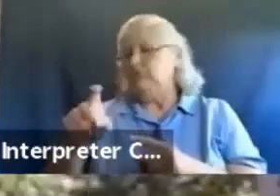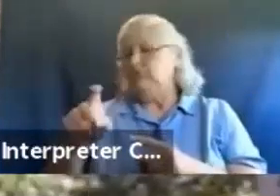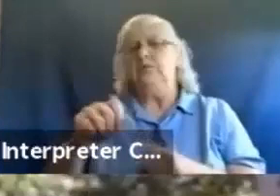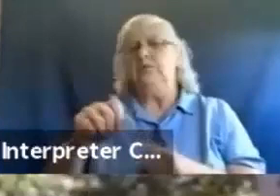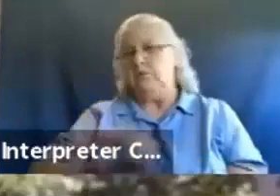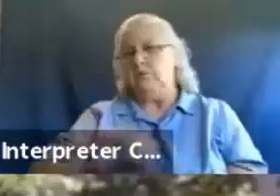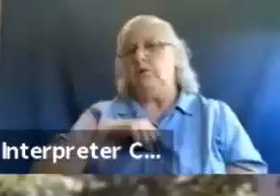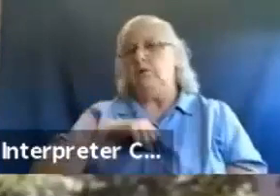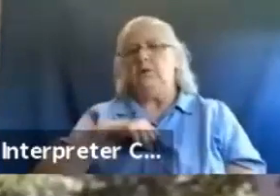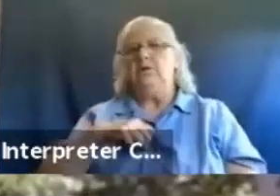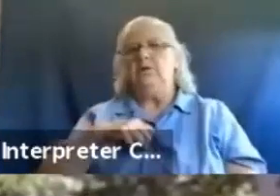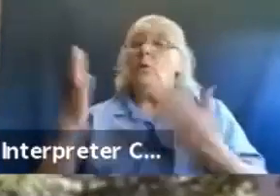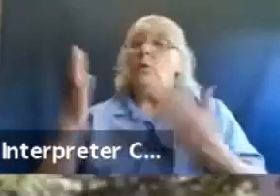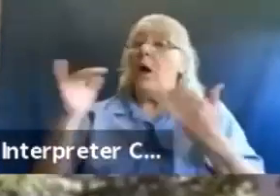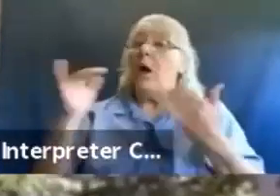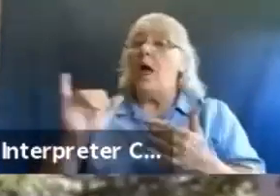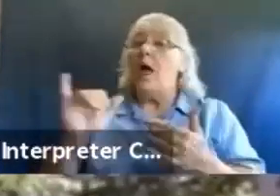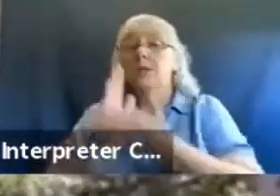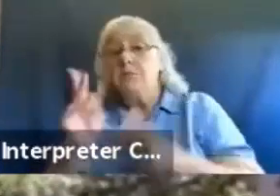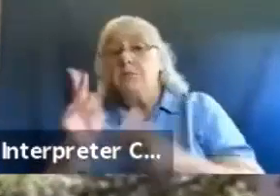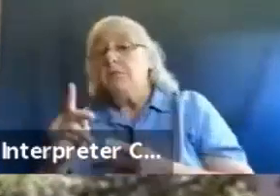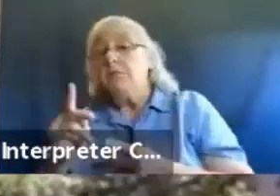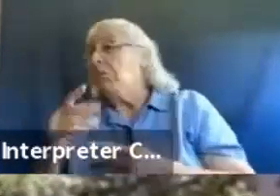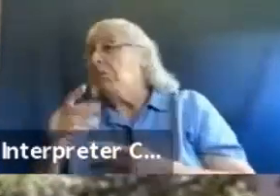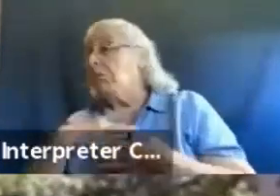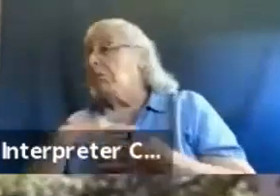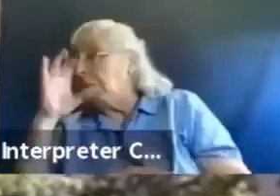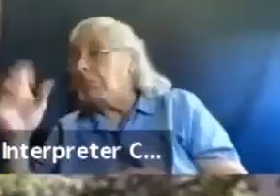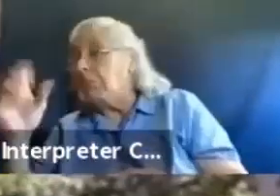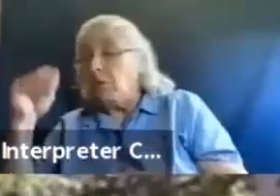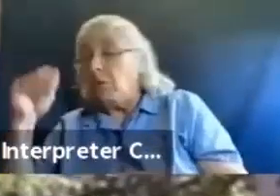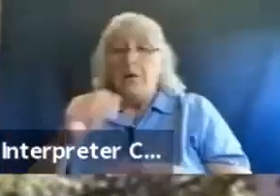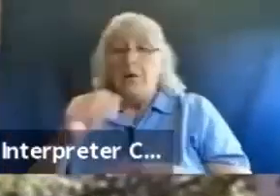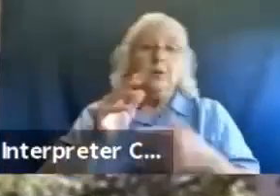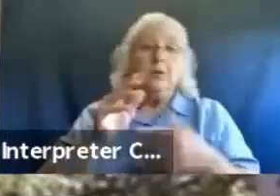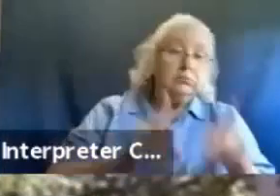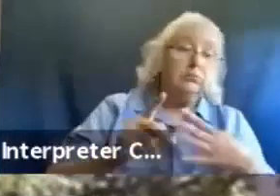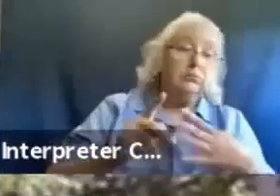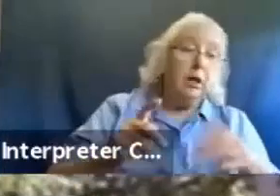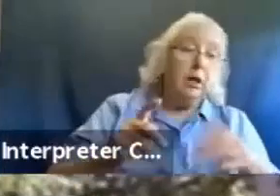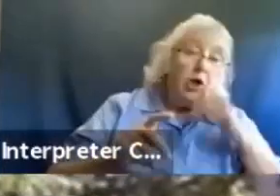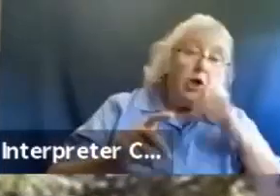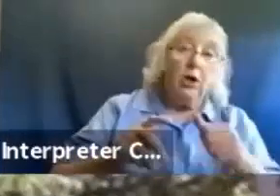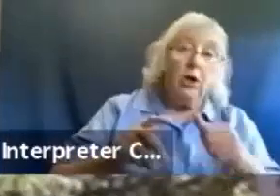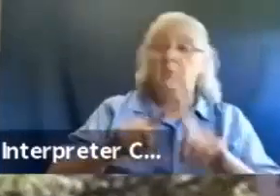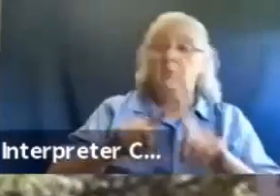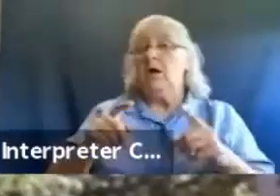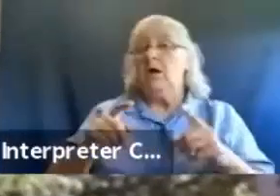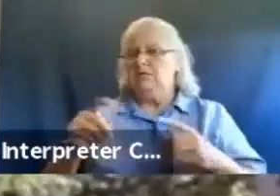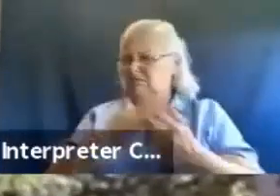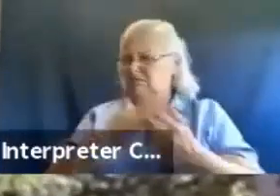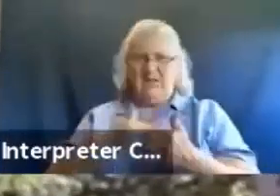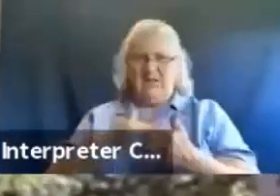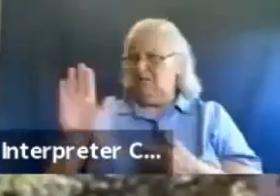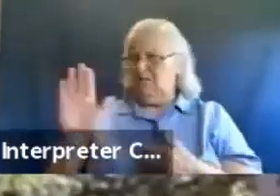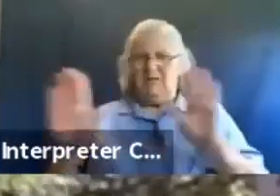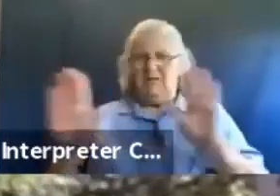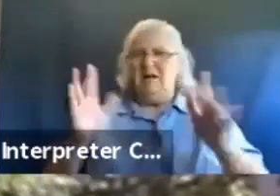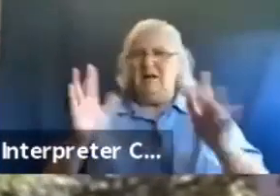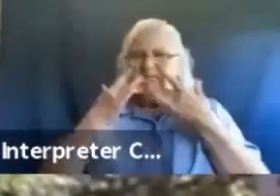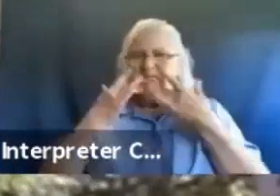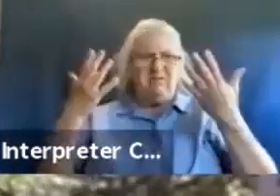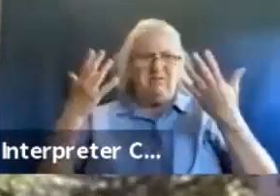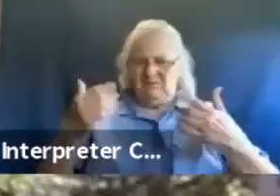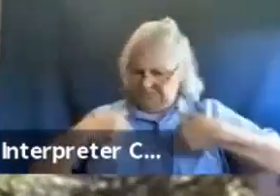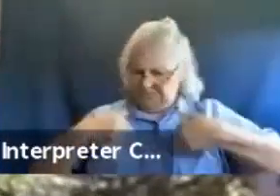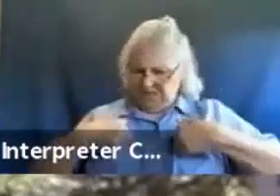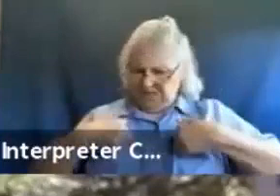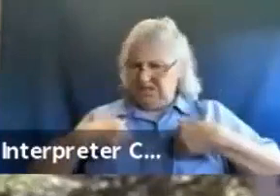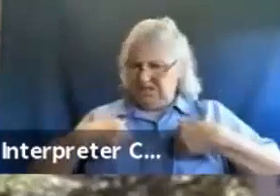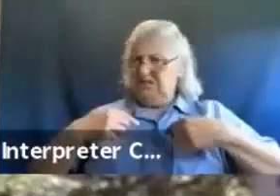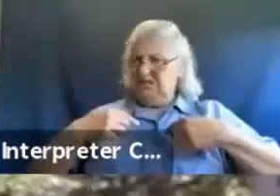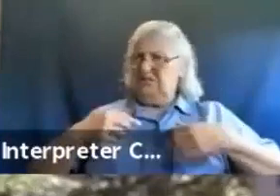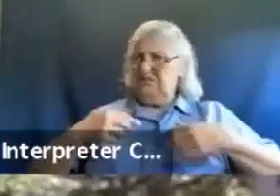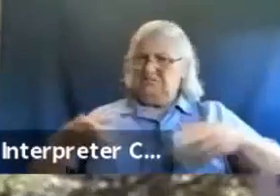One thing I am going to do 11:52:34 is get my dogs out of here. 11:52:36 They are known to bark in 11:52:38 the middle. 11:52:42 Come on. Come. Come